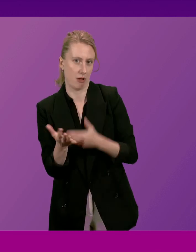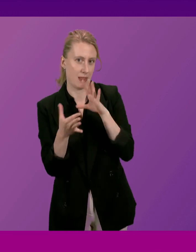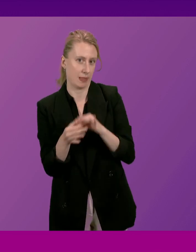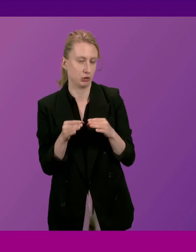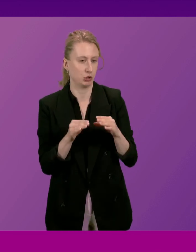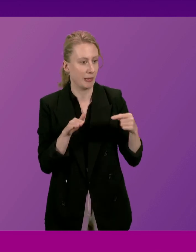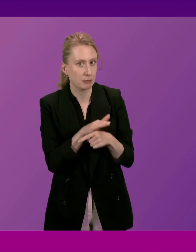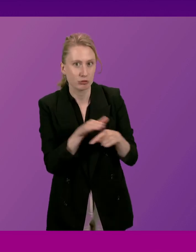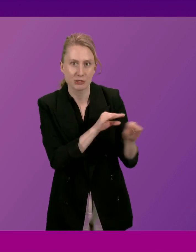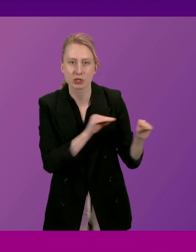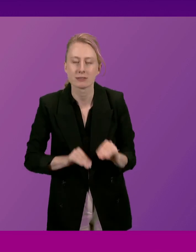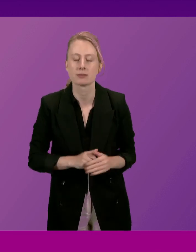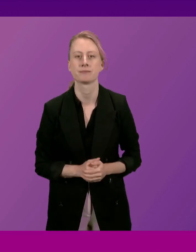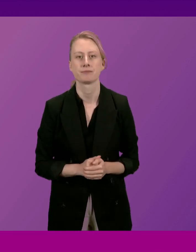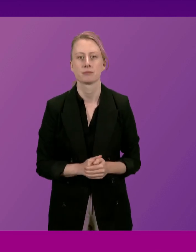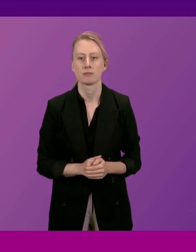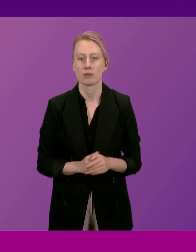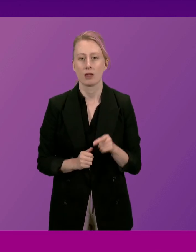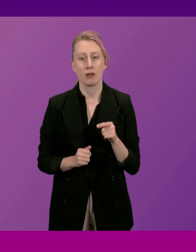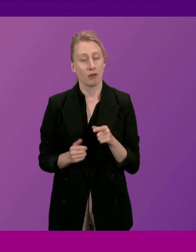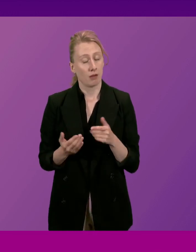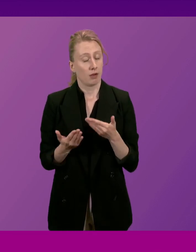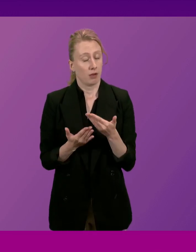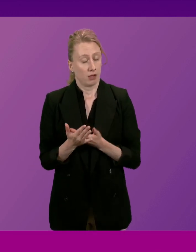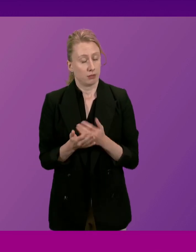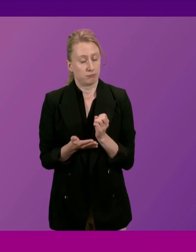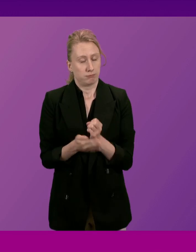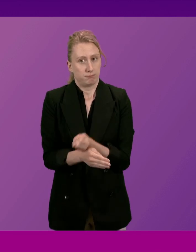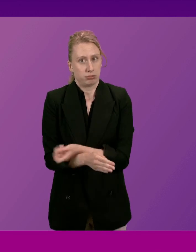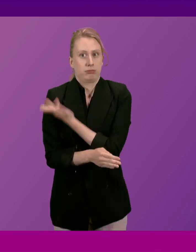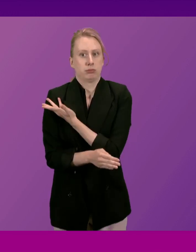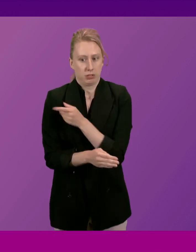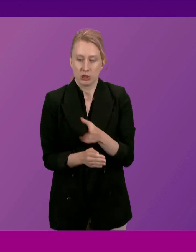It was absolutely chilling to hear the anxiety that was expressed by those in different